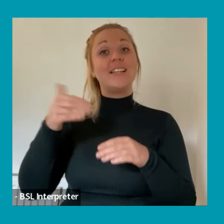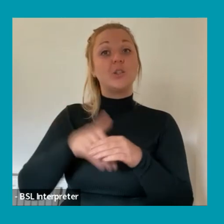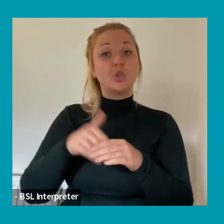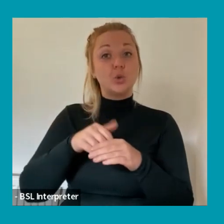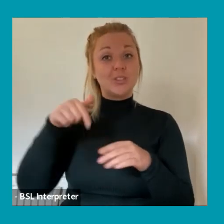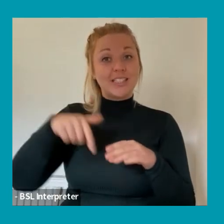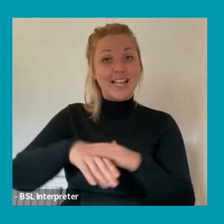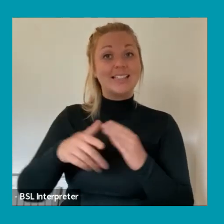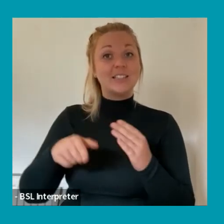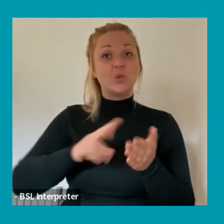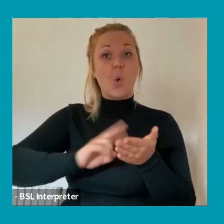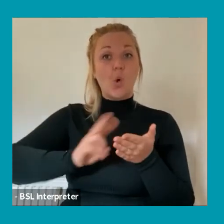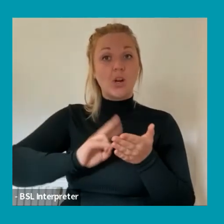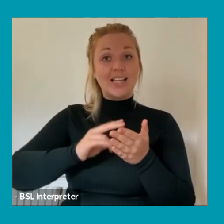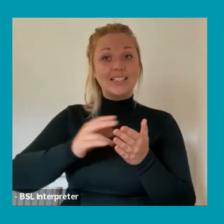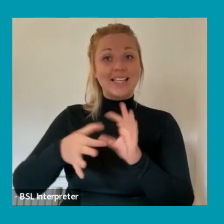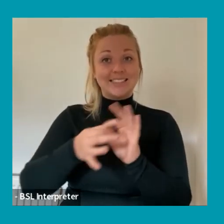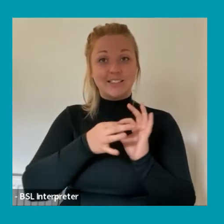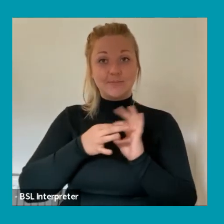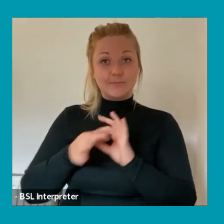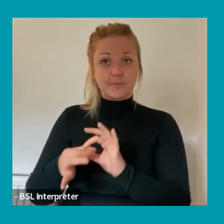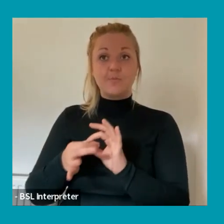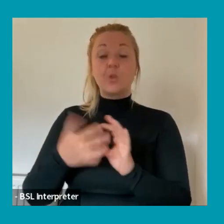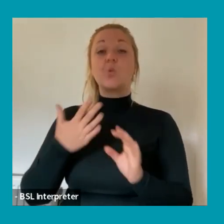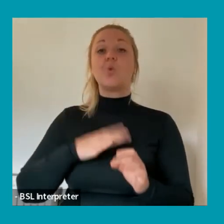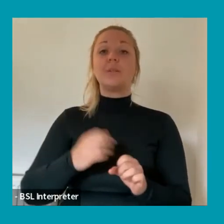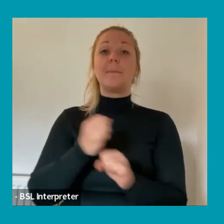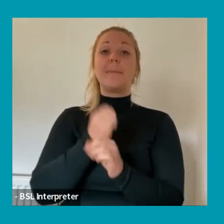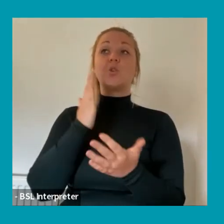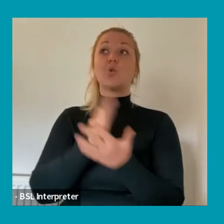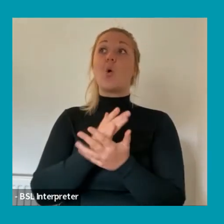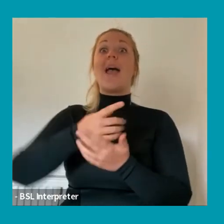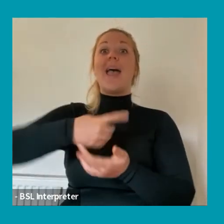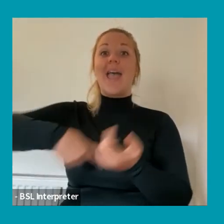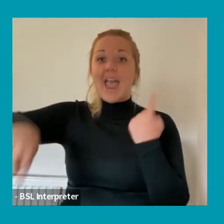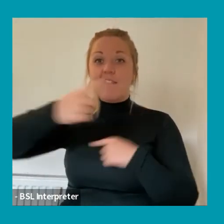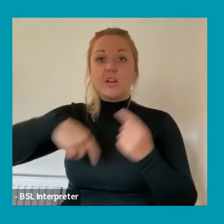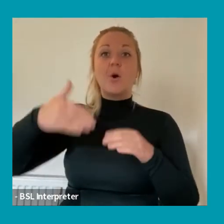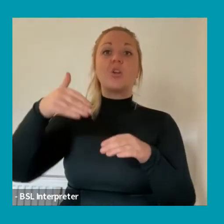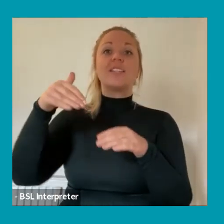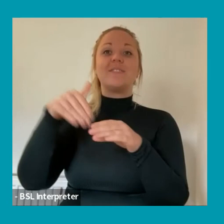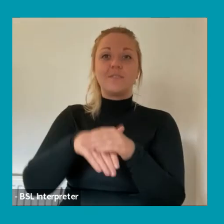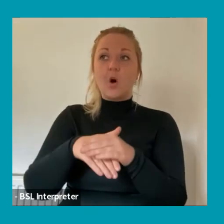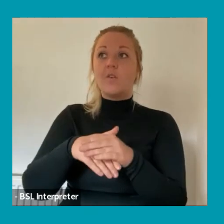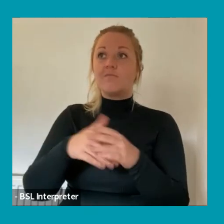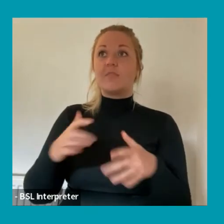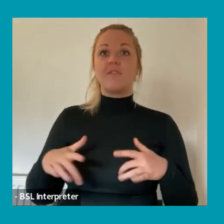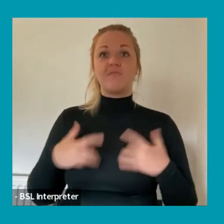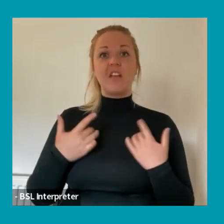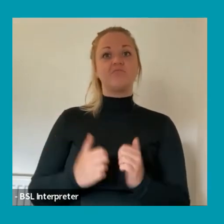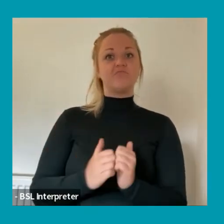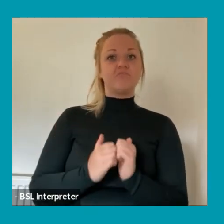We really want to make sure that everybody who works here feels that they can thrive. That they feel valued that they feel supported.